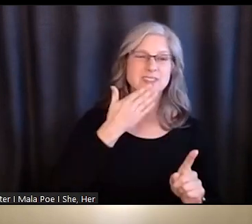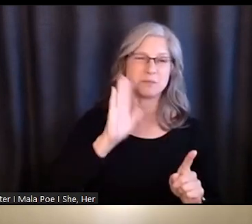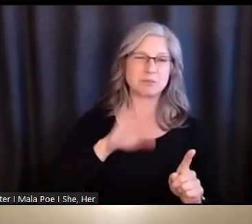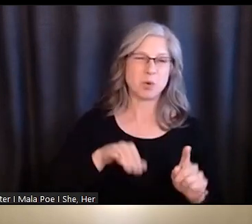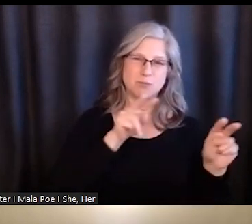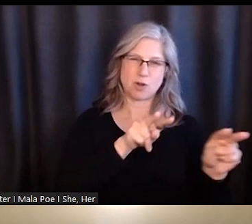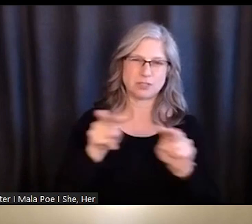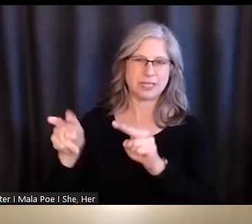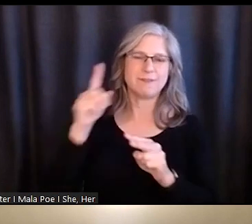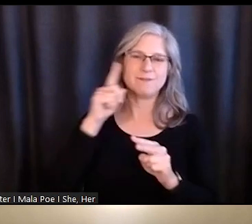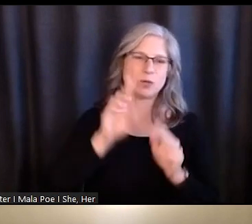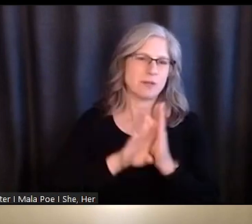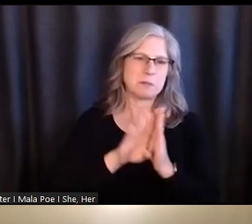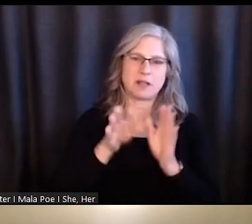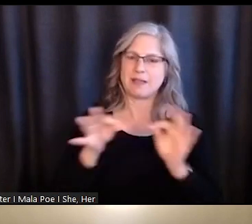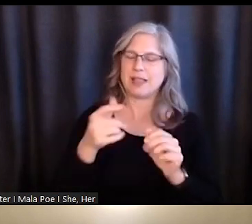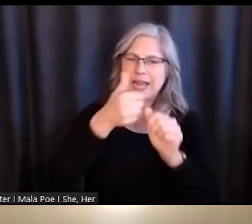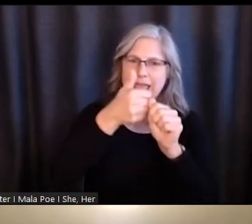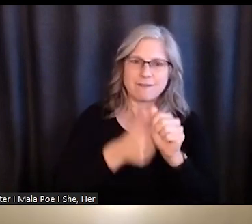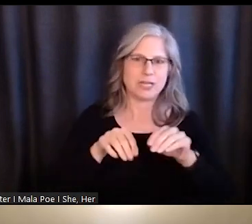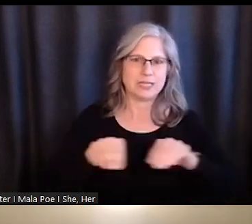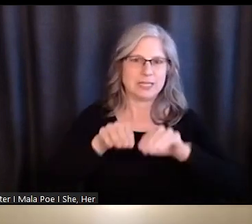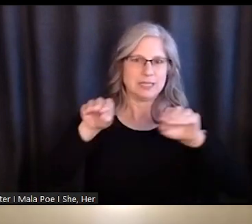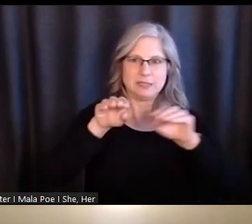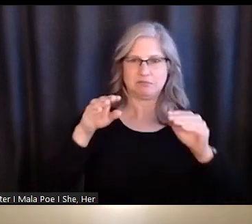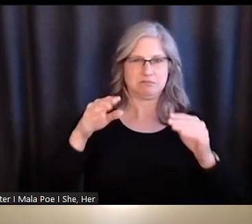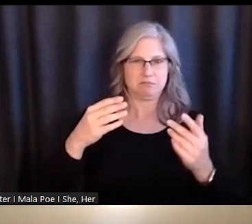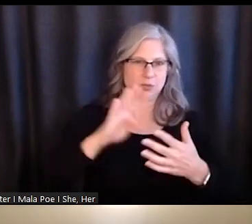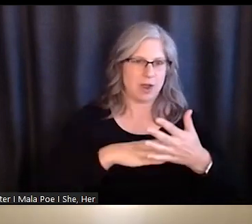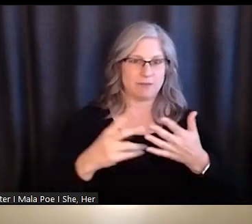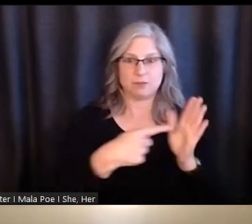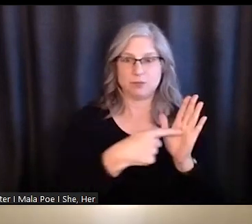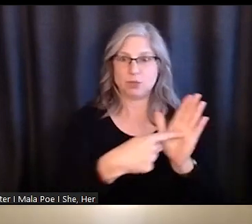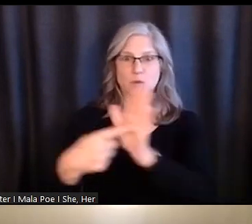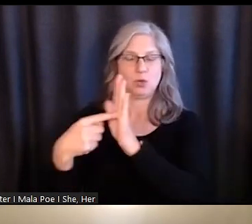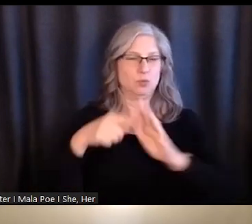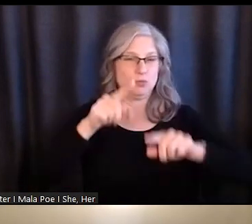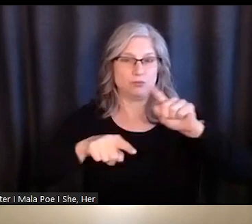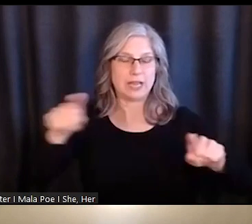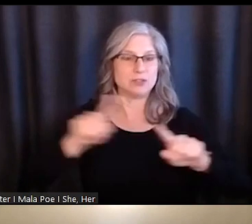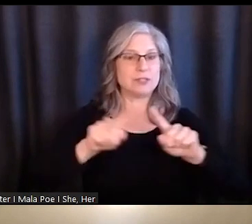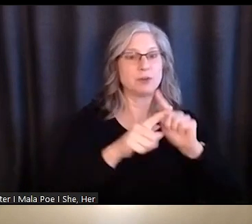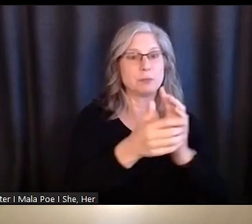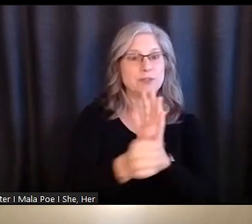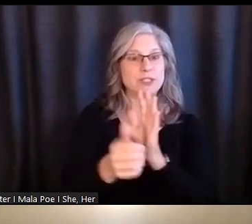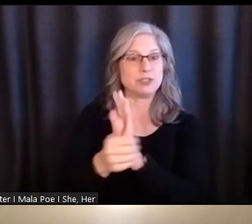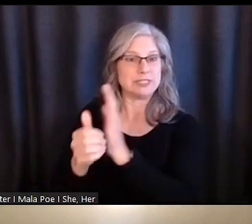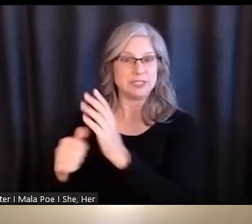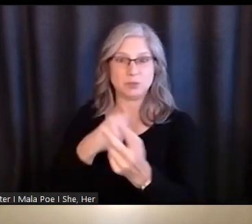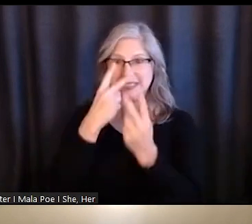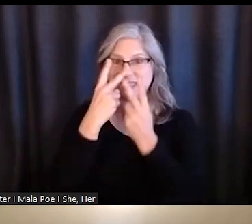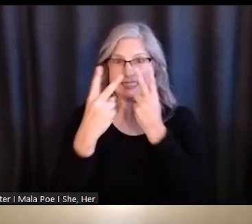In almost every graph here, I've shown you the range of proficiencies that we find at different age levels.